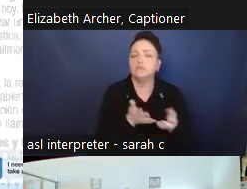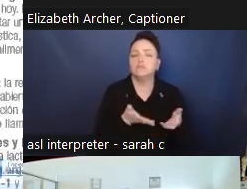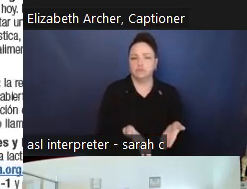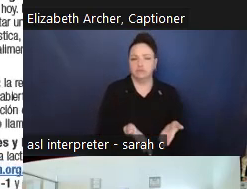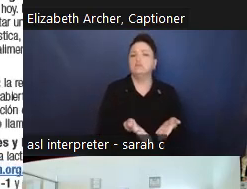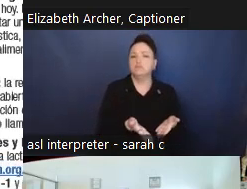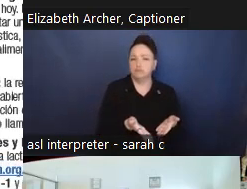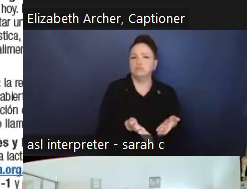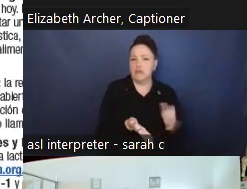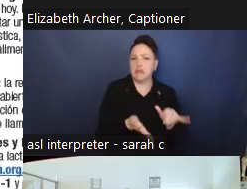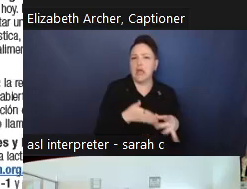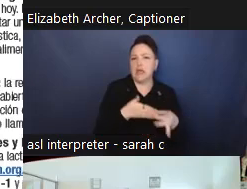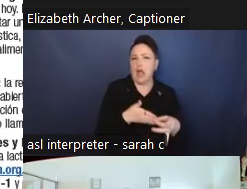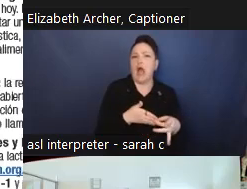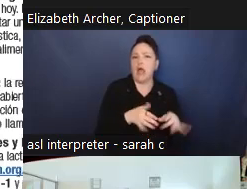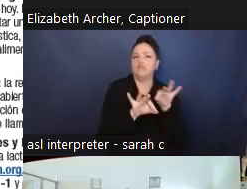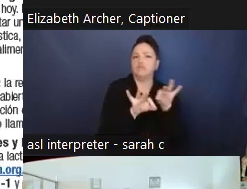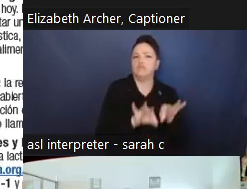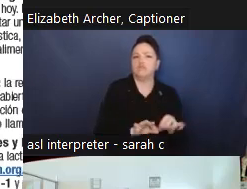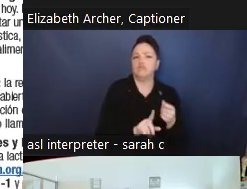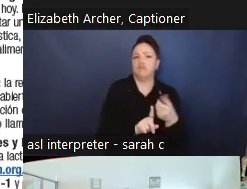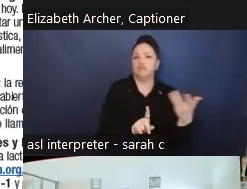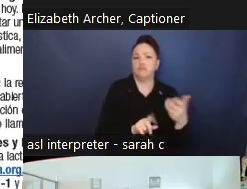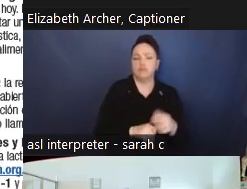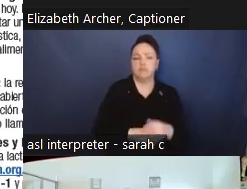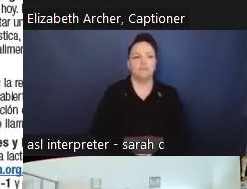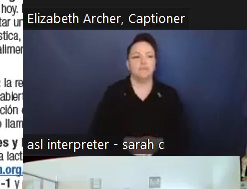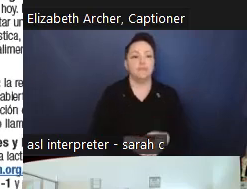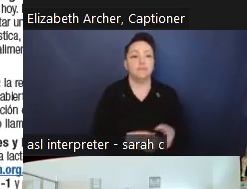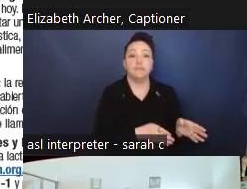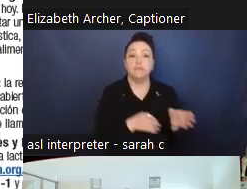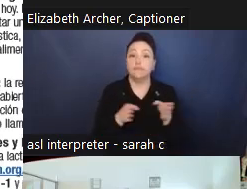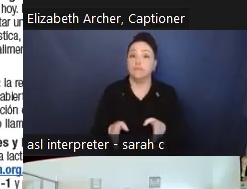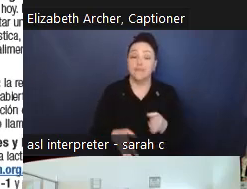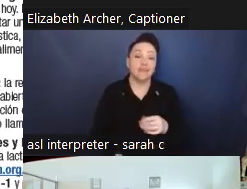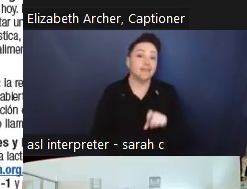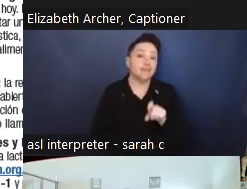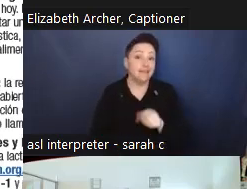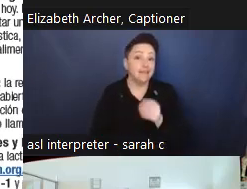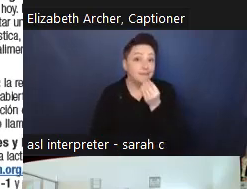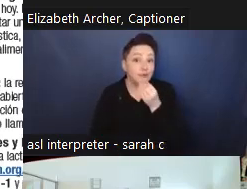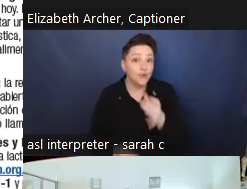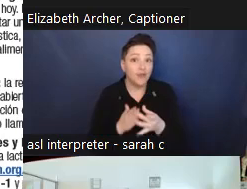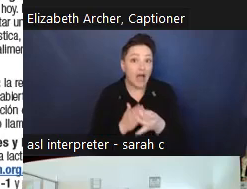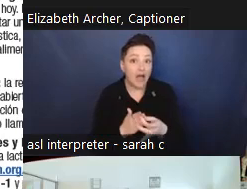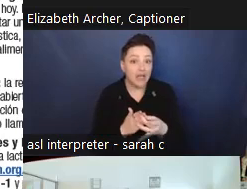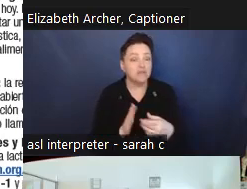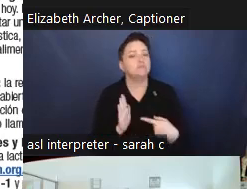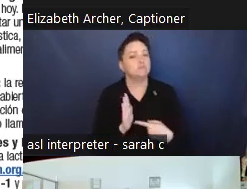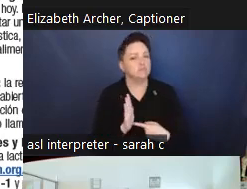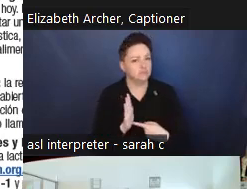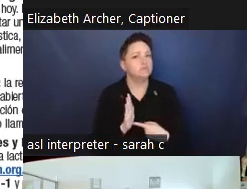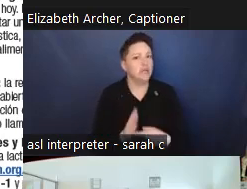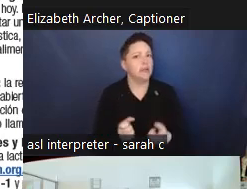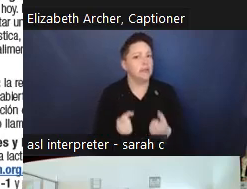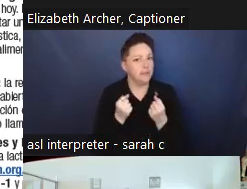And then don't forget about the neat food guide that has all sorts of links. These are